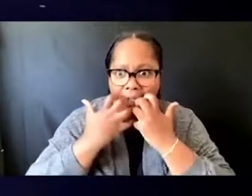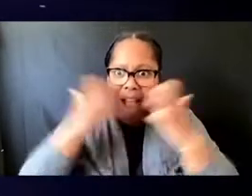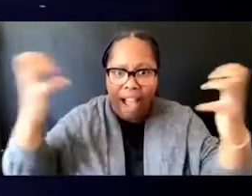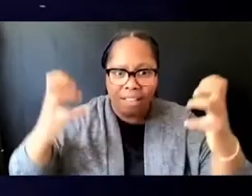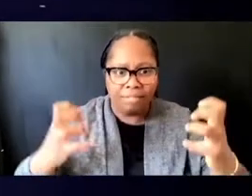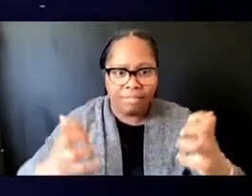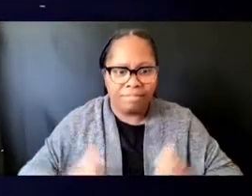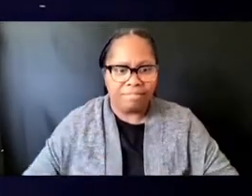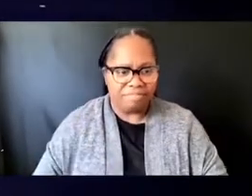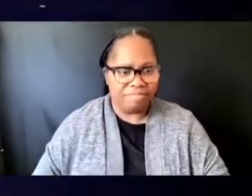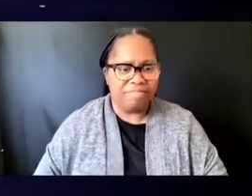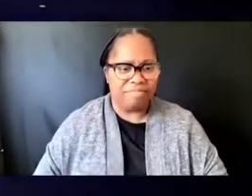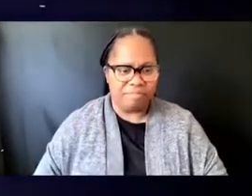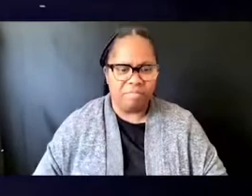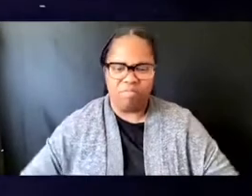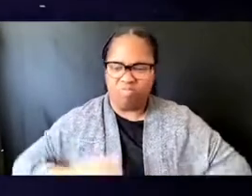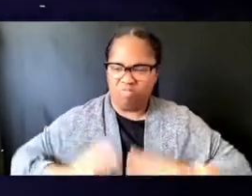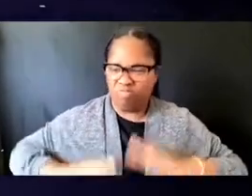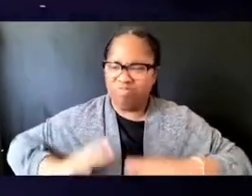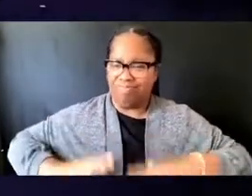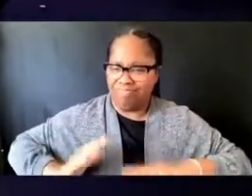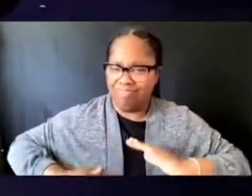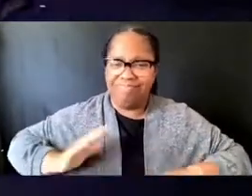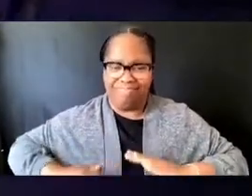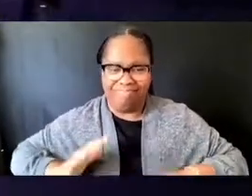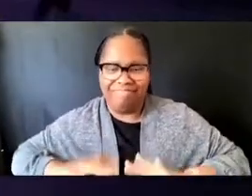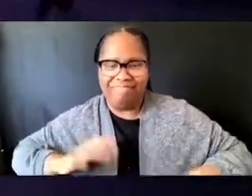(yelling and drums playing)